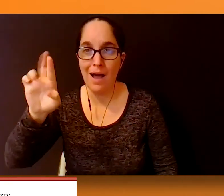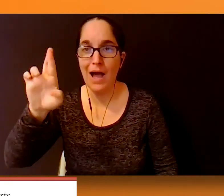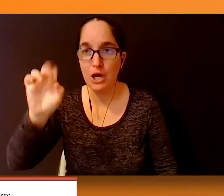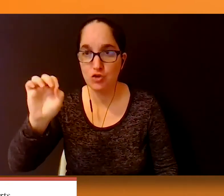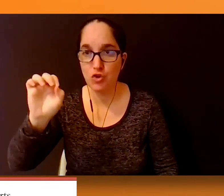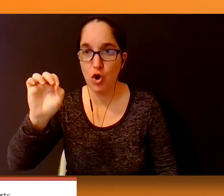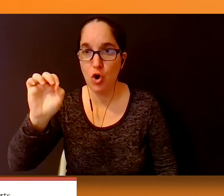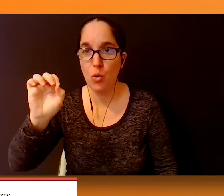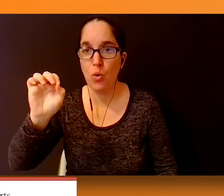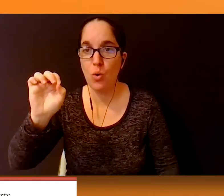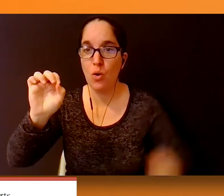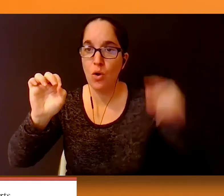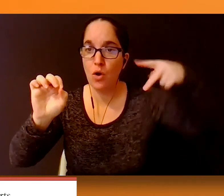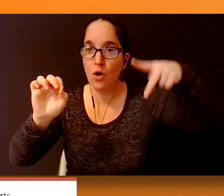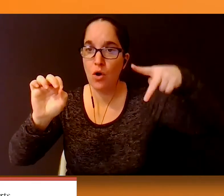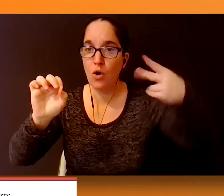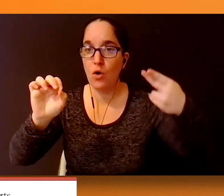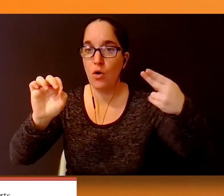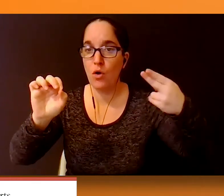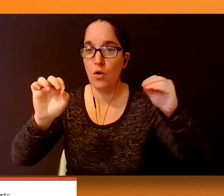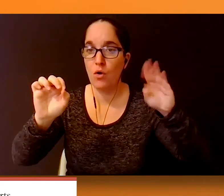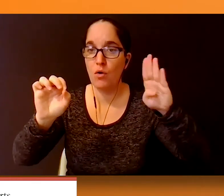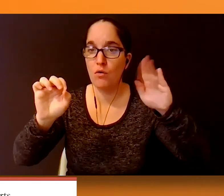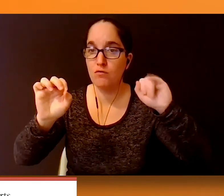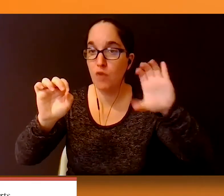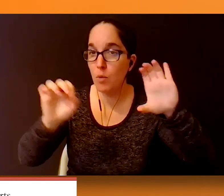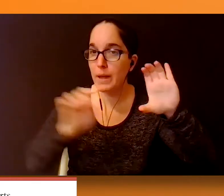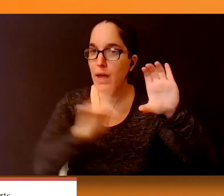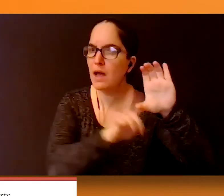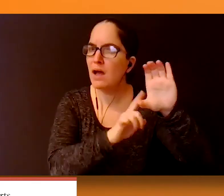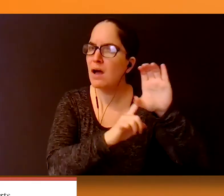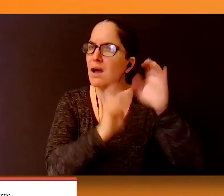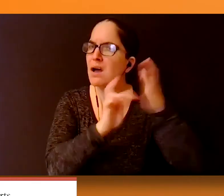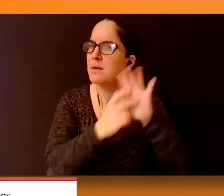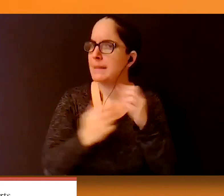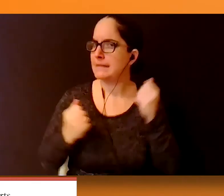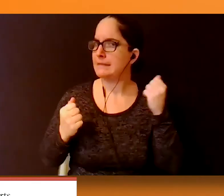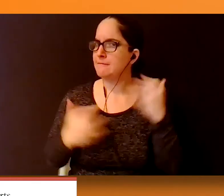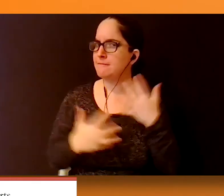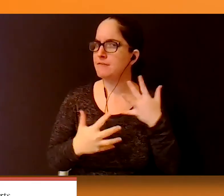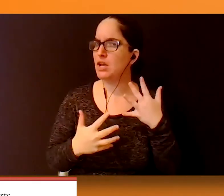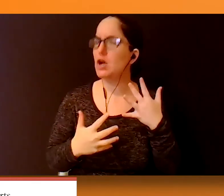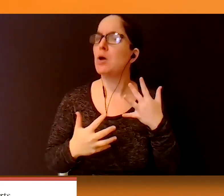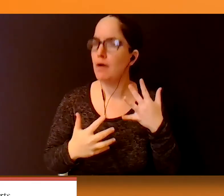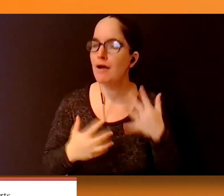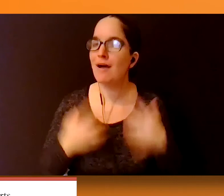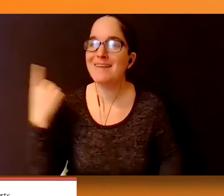at least if I know while I'm reading this "phobic" means "fear," I've got something, right?